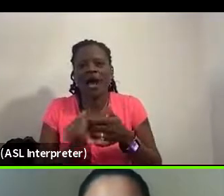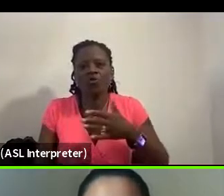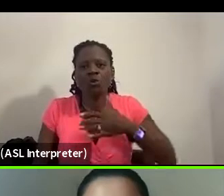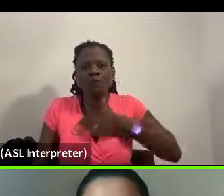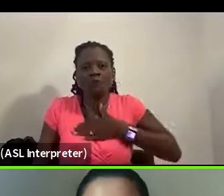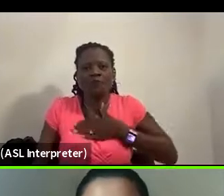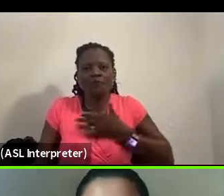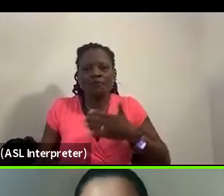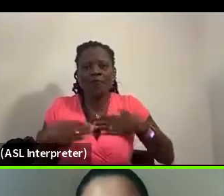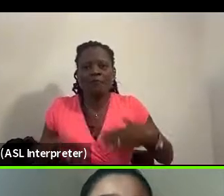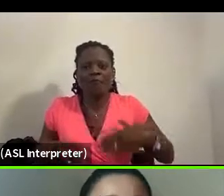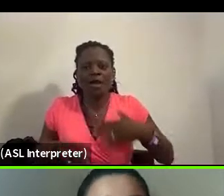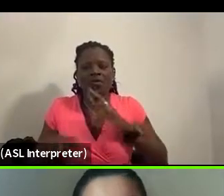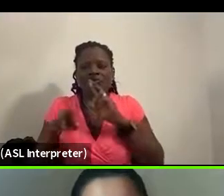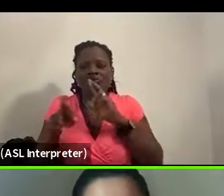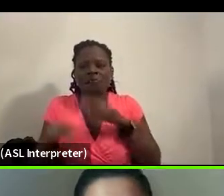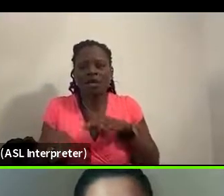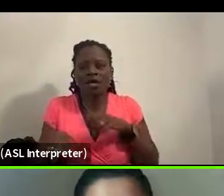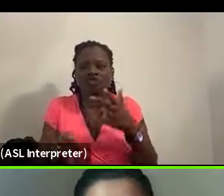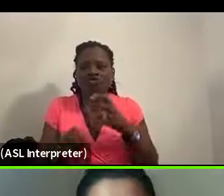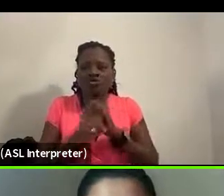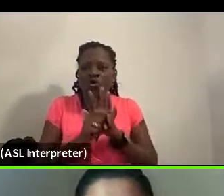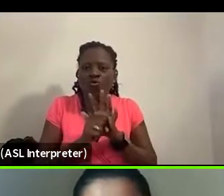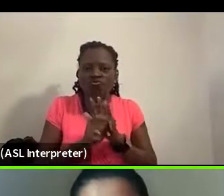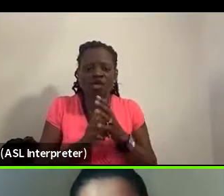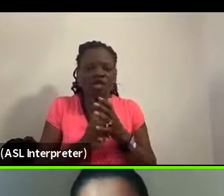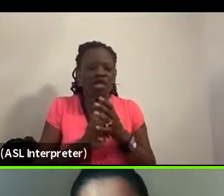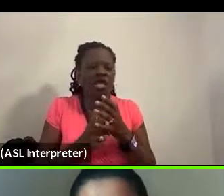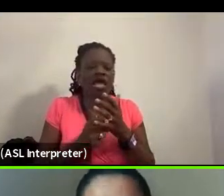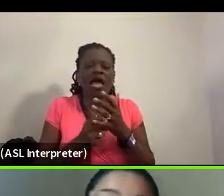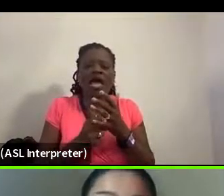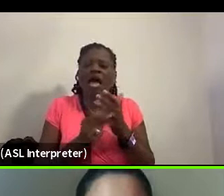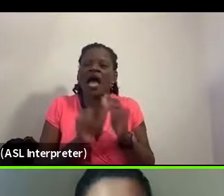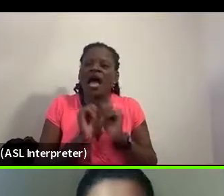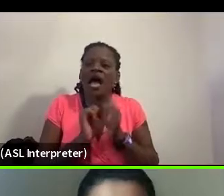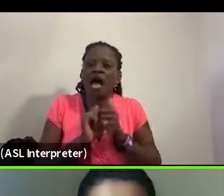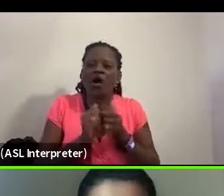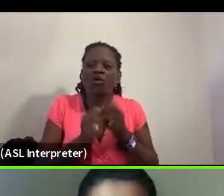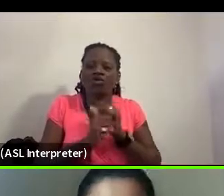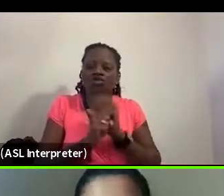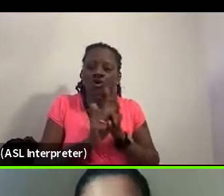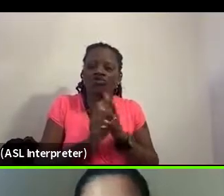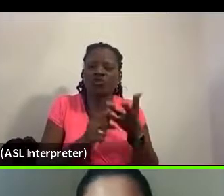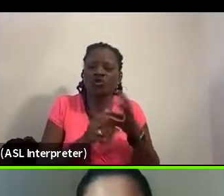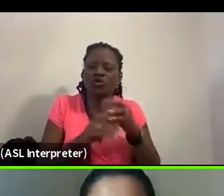what the after effects would be on my body, also on my little one, you know, if